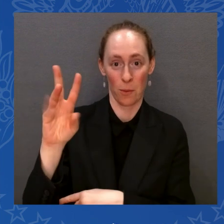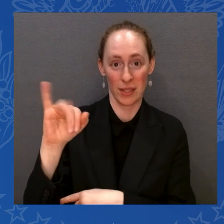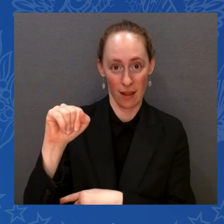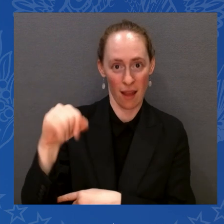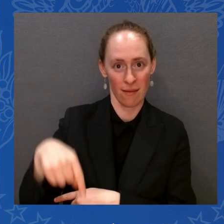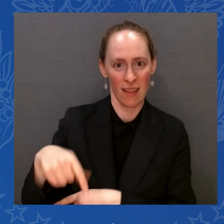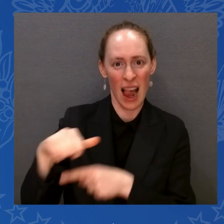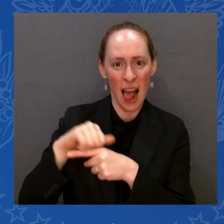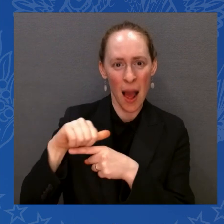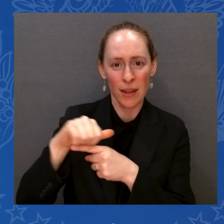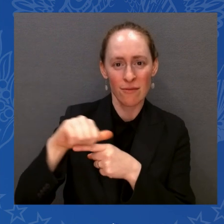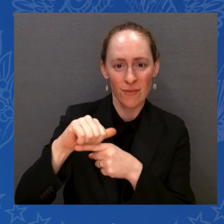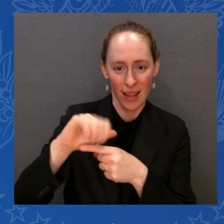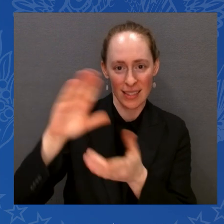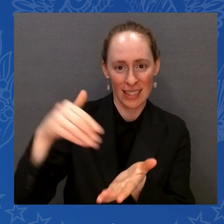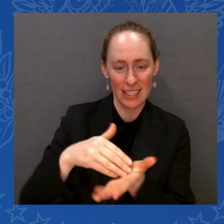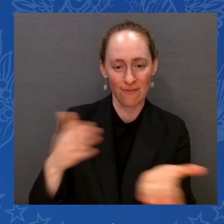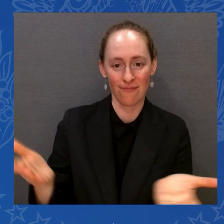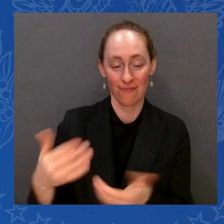and member of the Liuna Local 464.